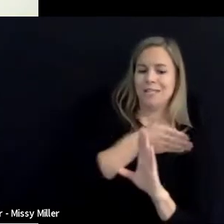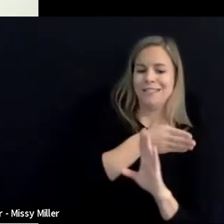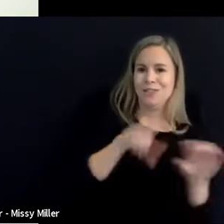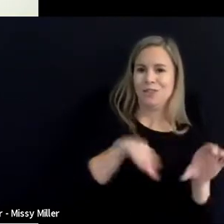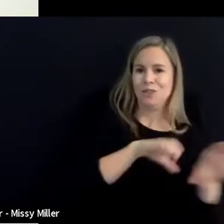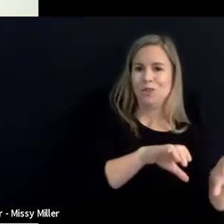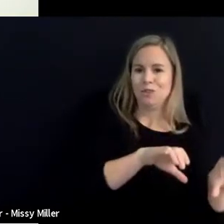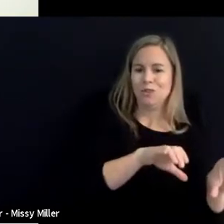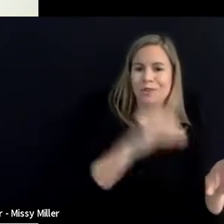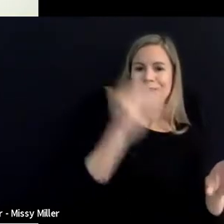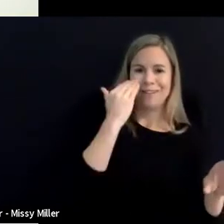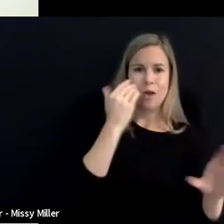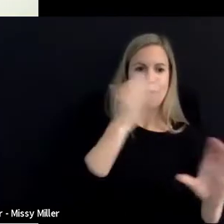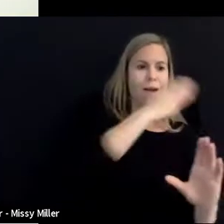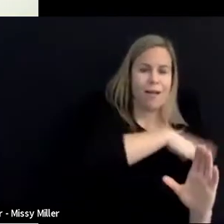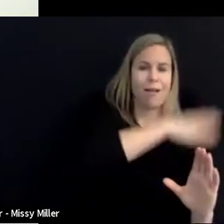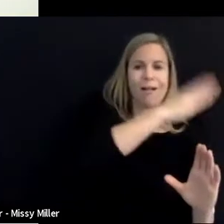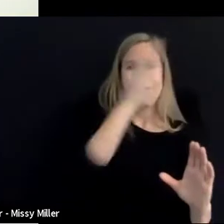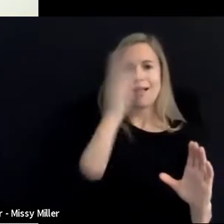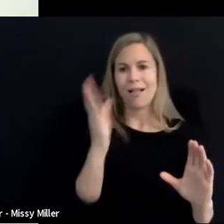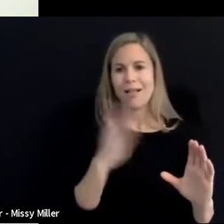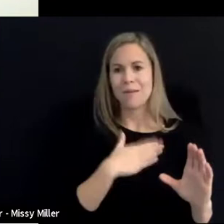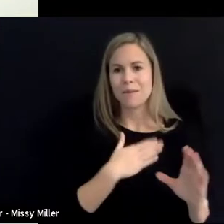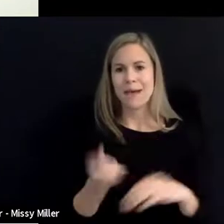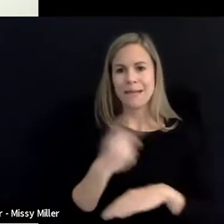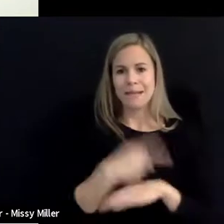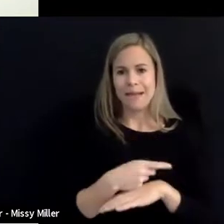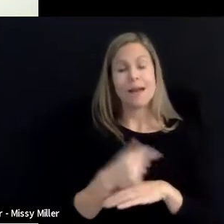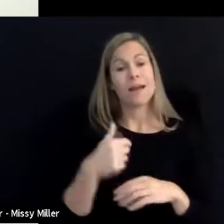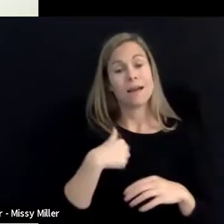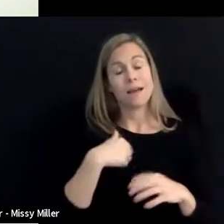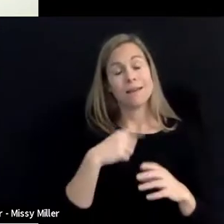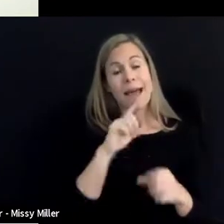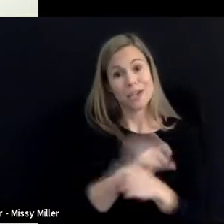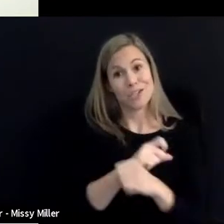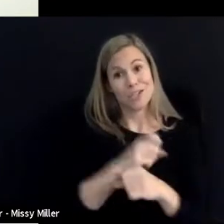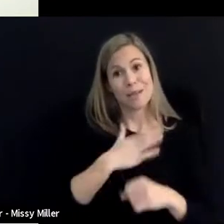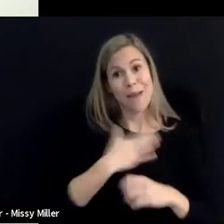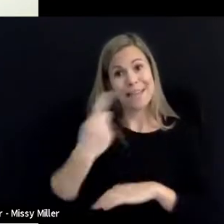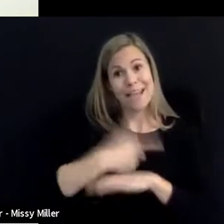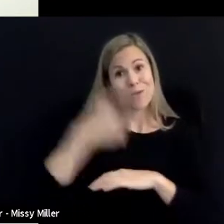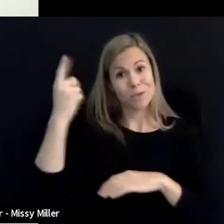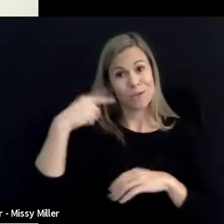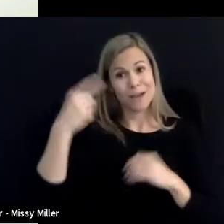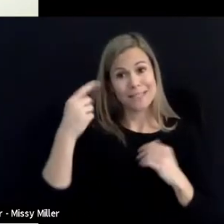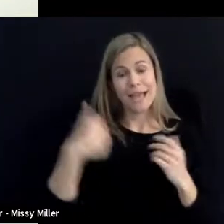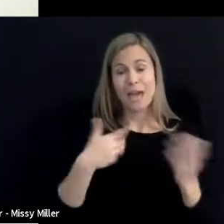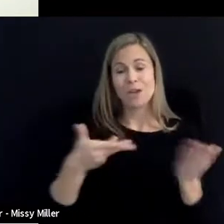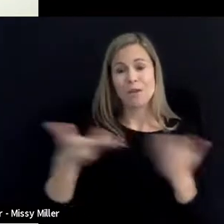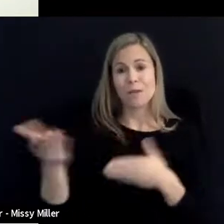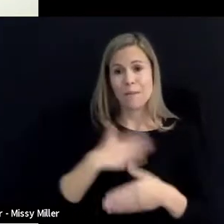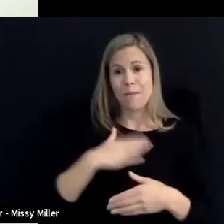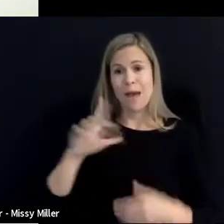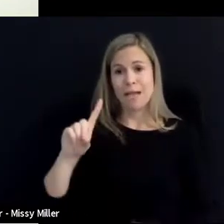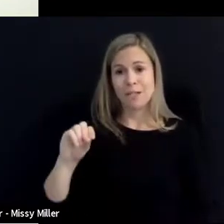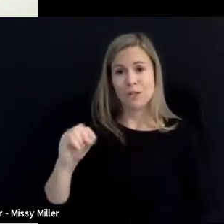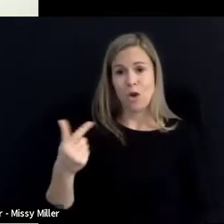We'll go through my day, it was pretty crazy. I should take my dog for surgery, but she's done fine, but it was an it's an hour and a half drive to the center,